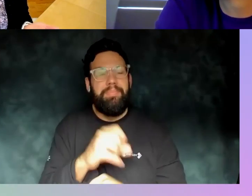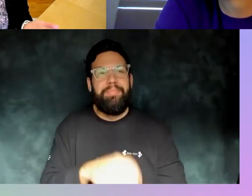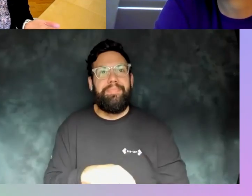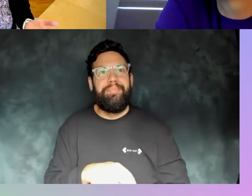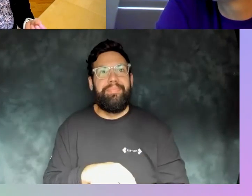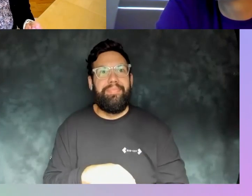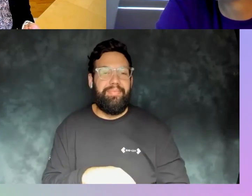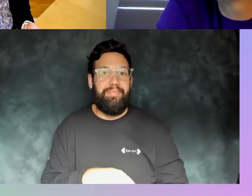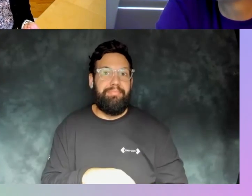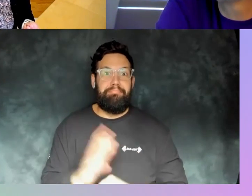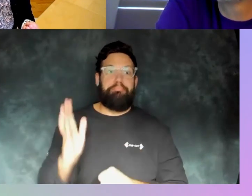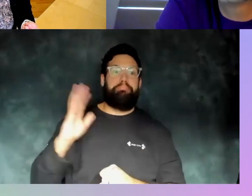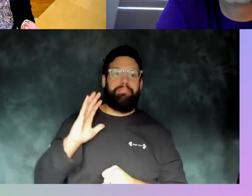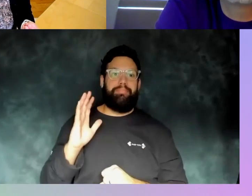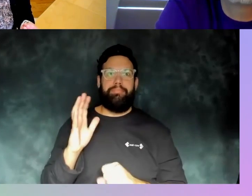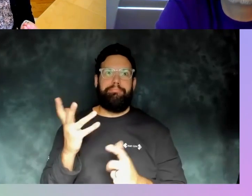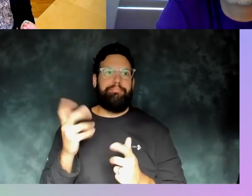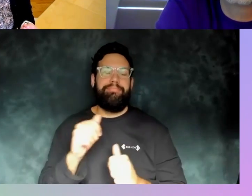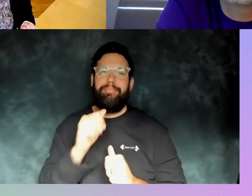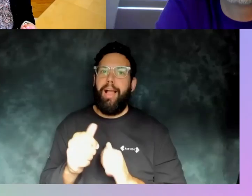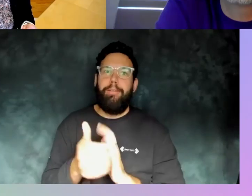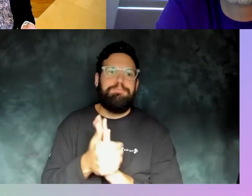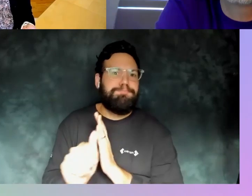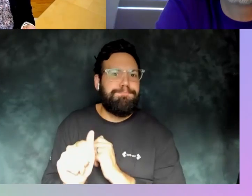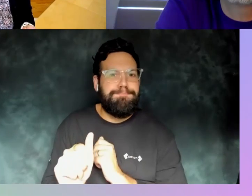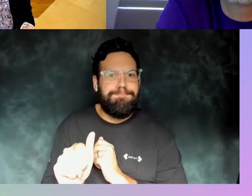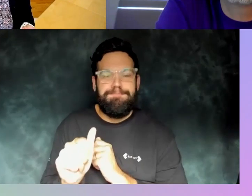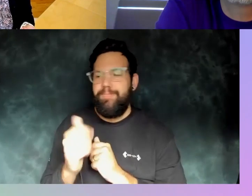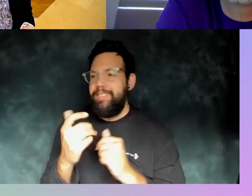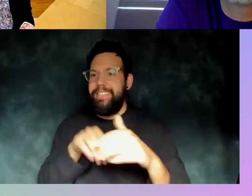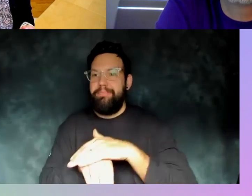primary condition for design. Today's challenge is to recognize your user needs for